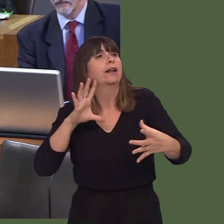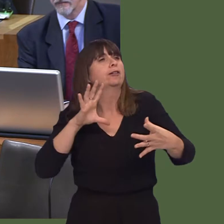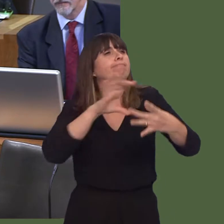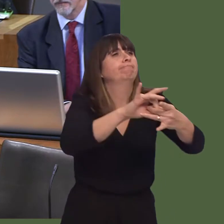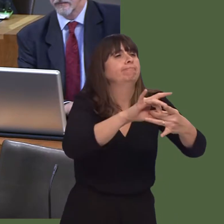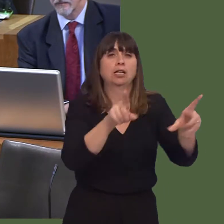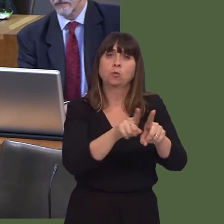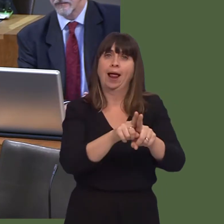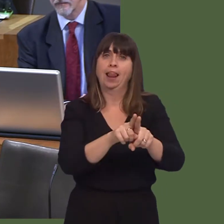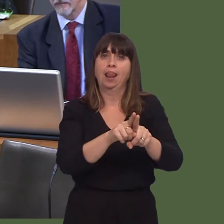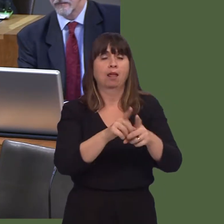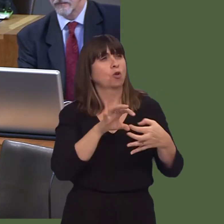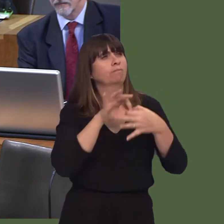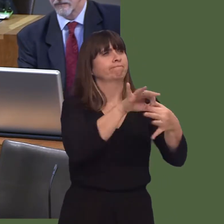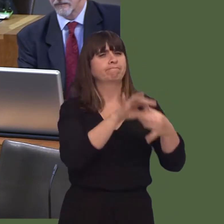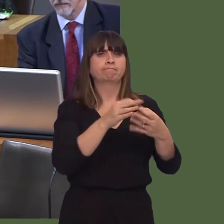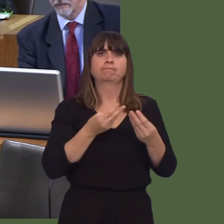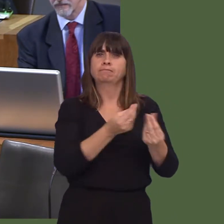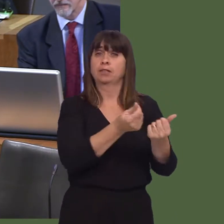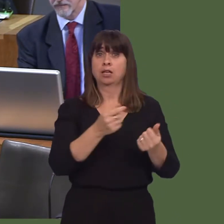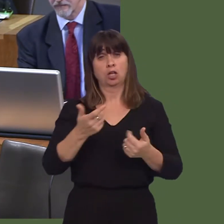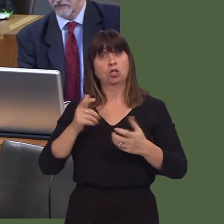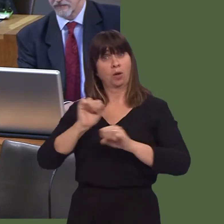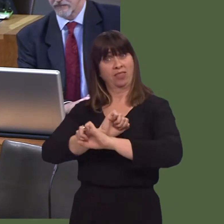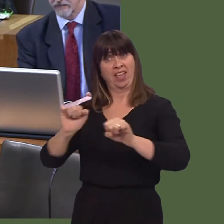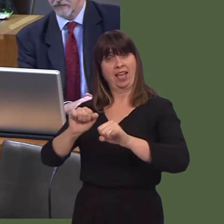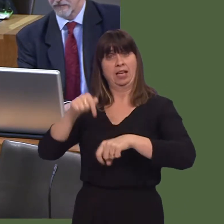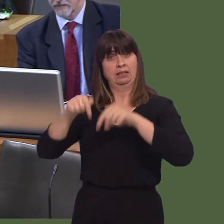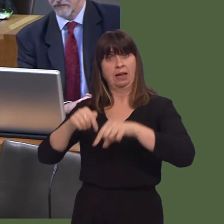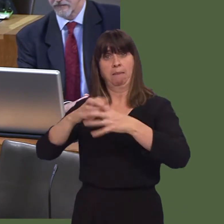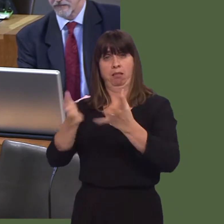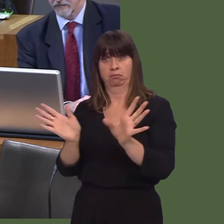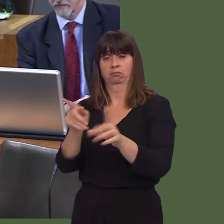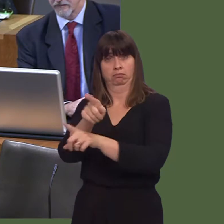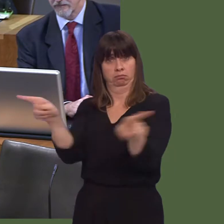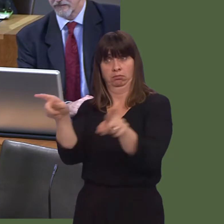The voice of disabled people is rightly front and centre of this new action plan, and it